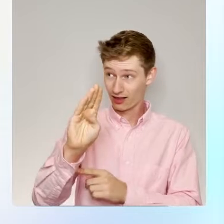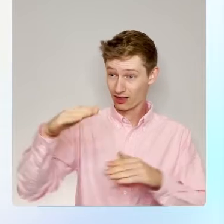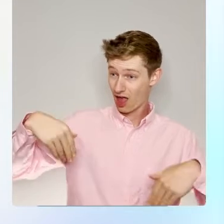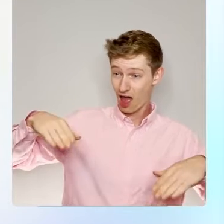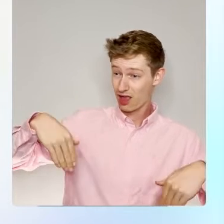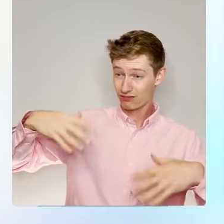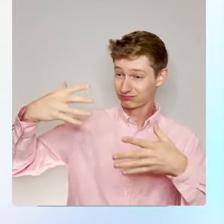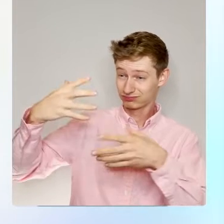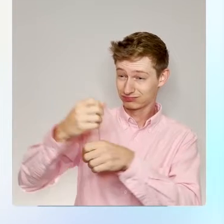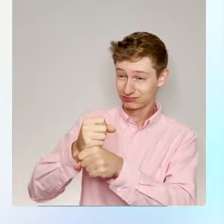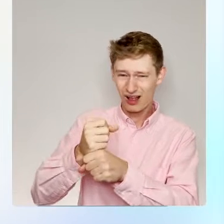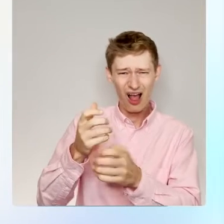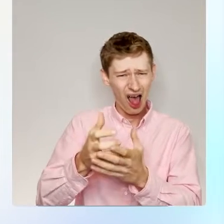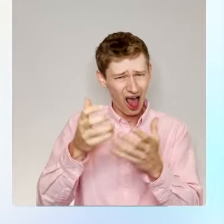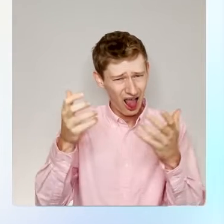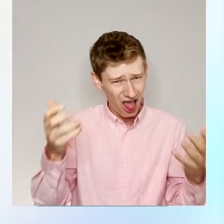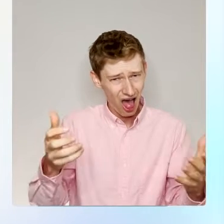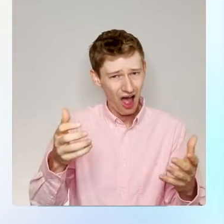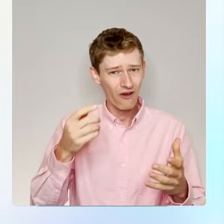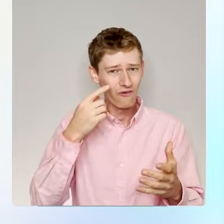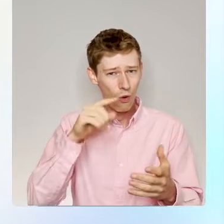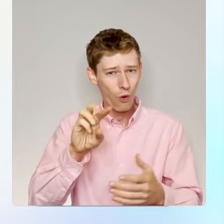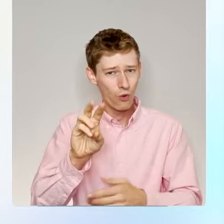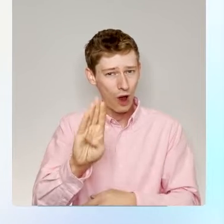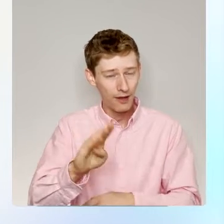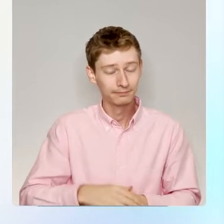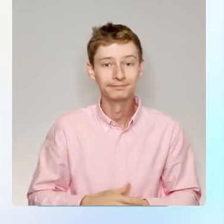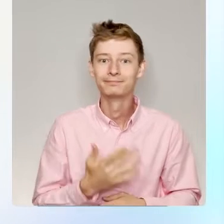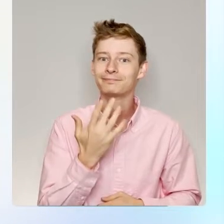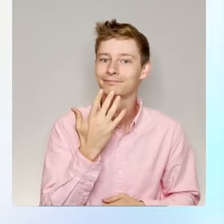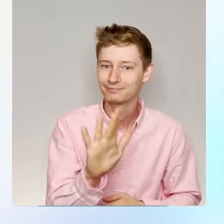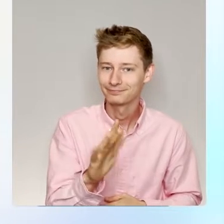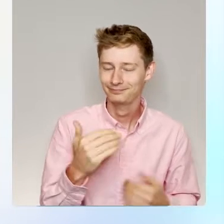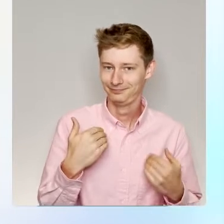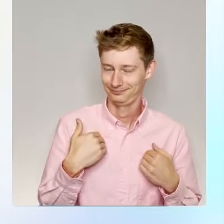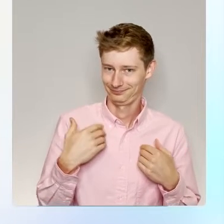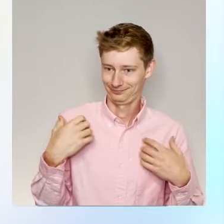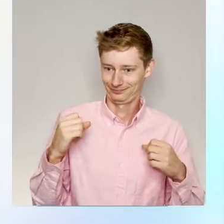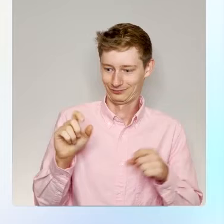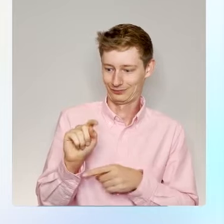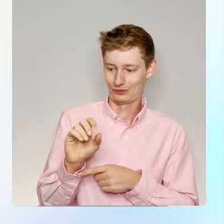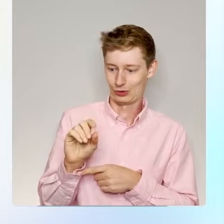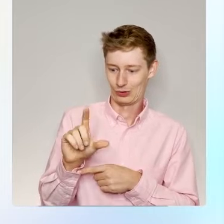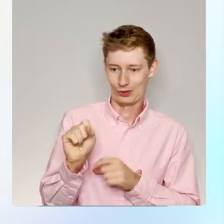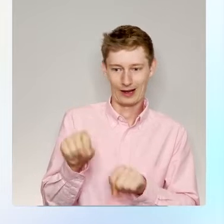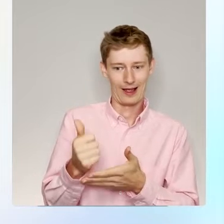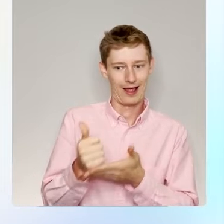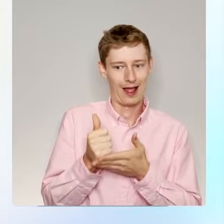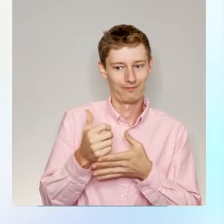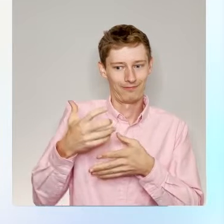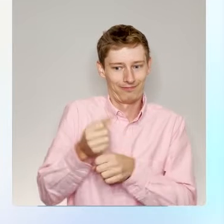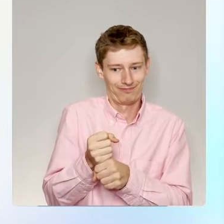that let you do extra processing on your GLTFs and textures, and handle everything that we've covered so far.